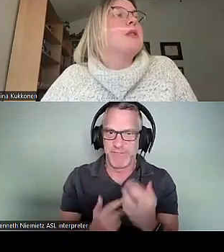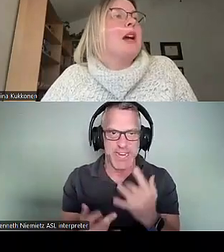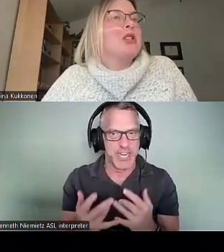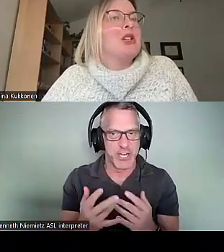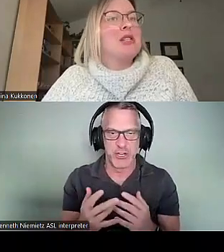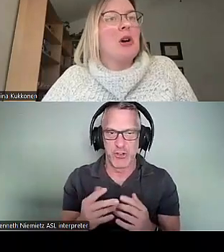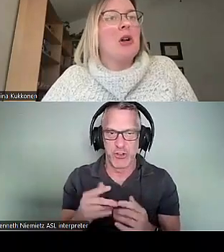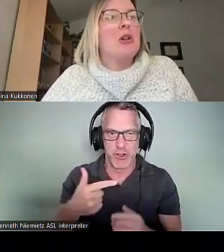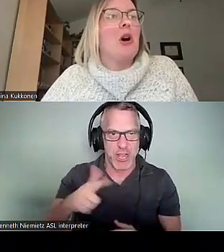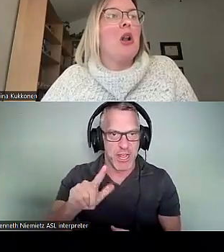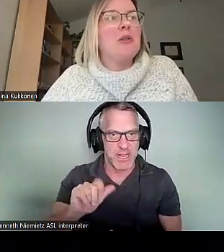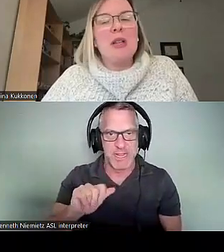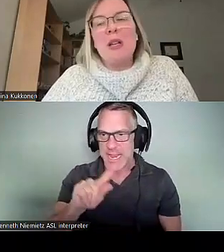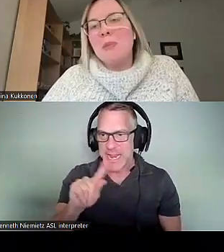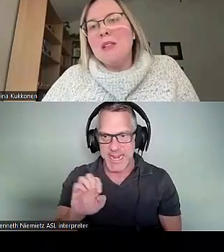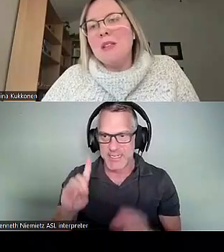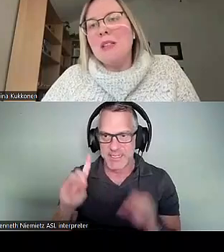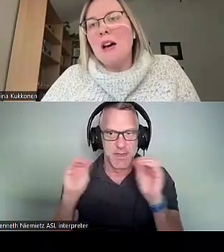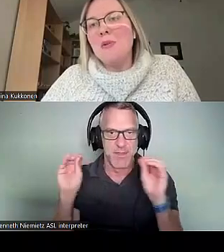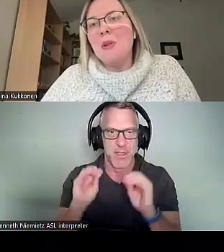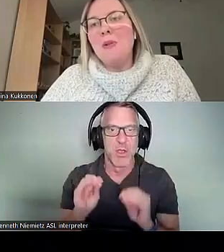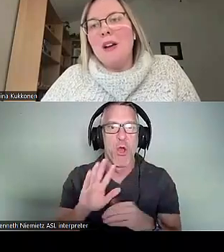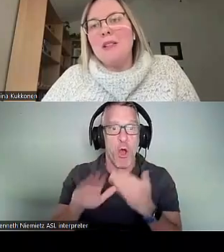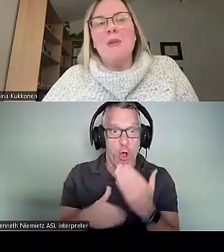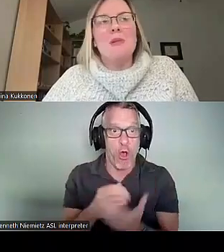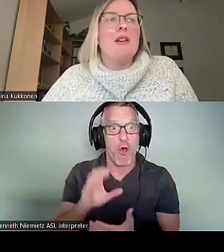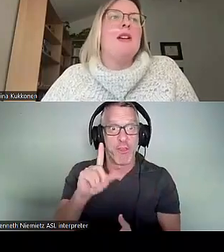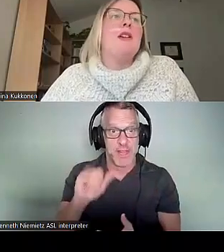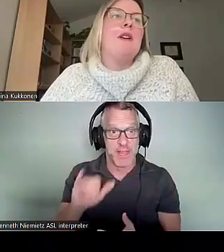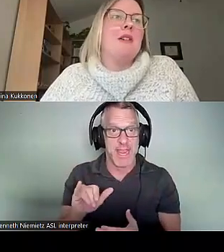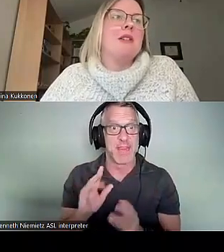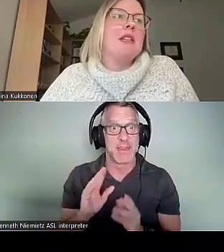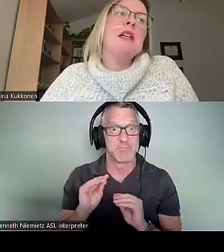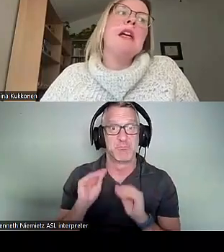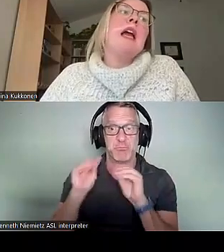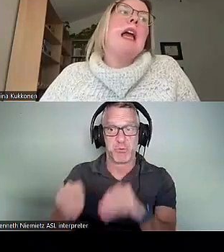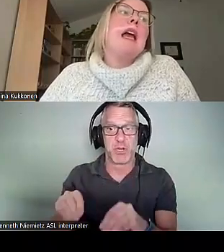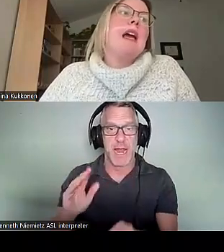So we actually installed all of the clay pieces after the fact outside in our faculty,